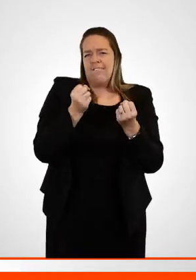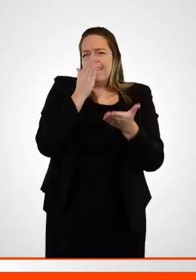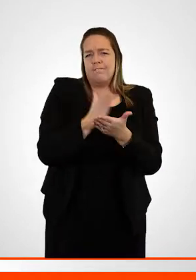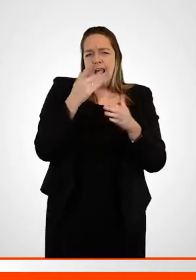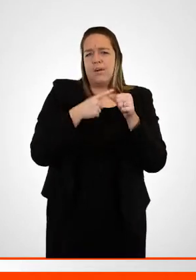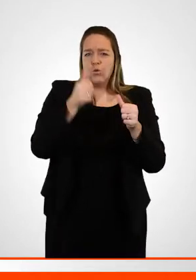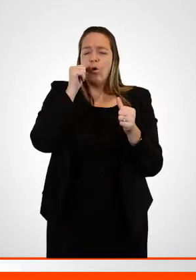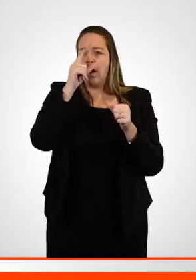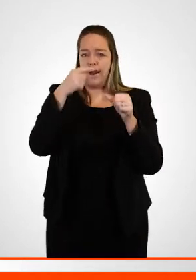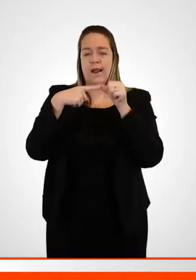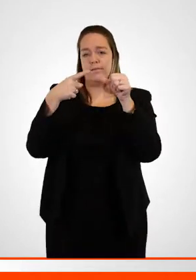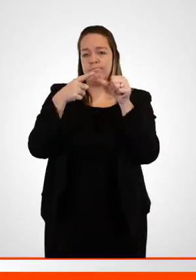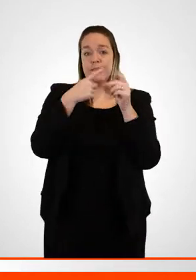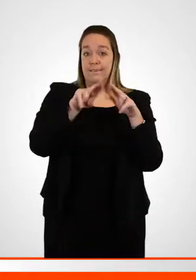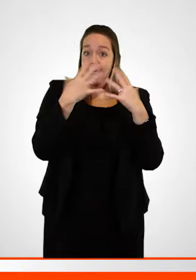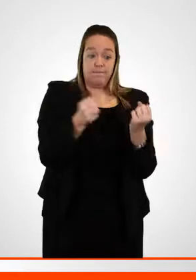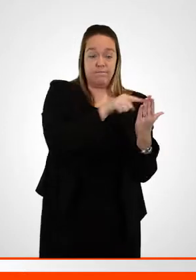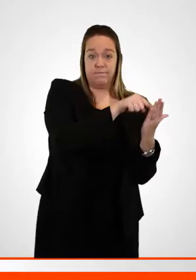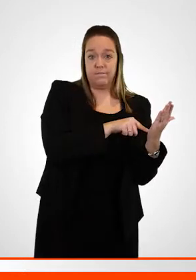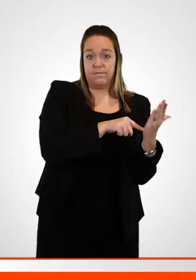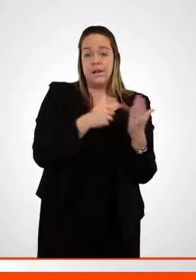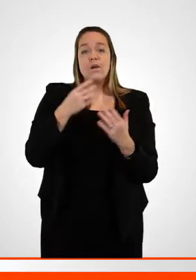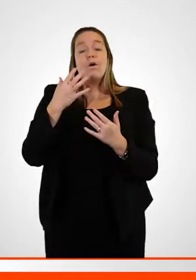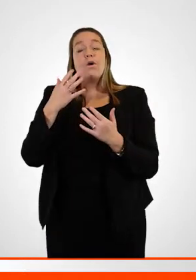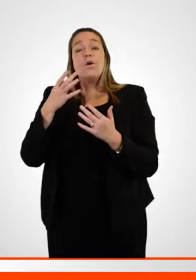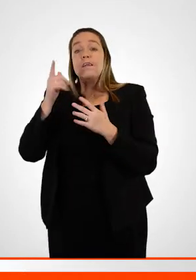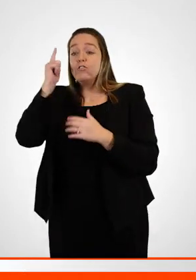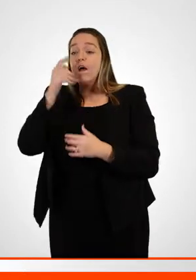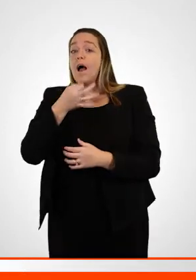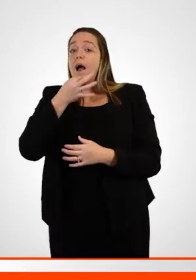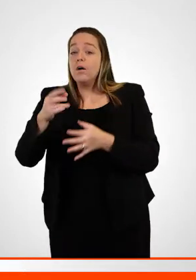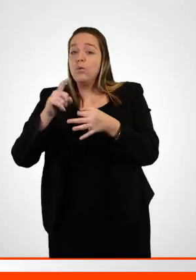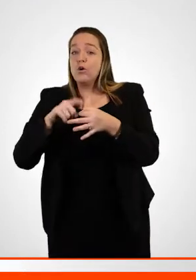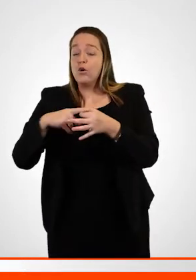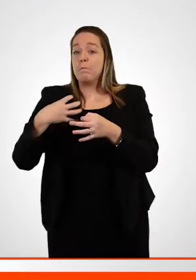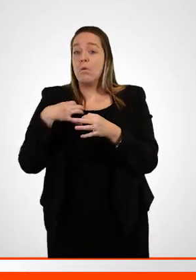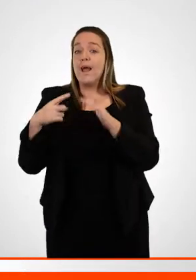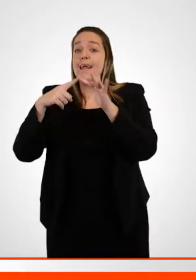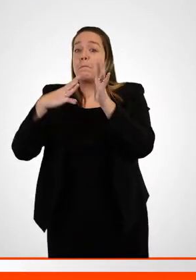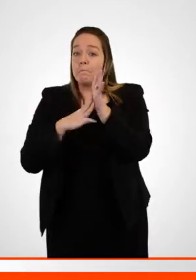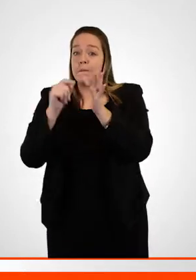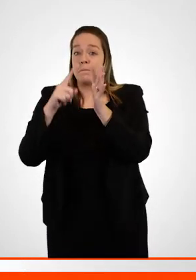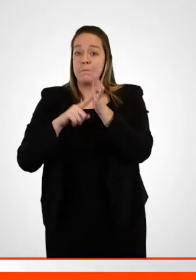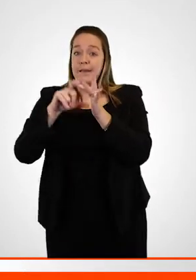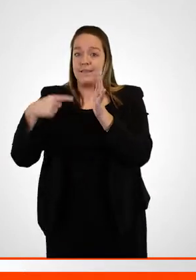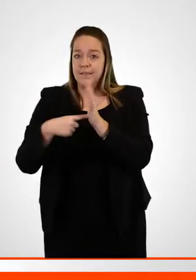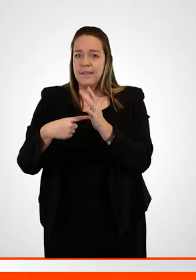they can handle it and respond to the questions. But once things get a little more advanced and more implicit,